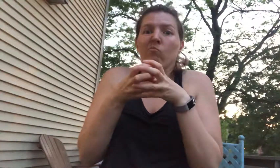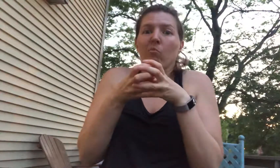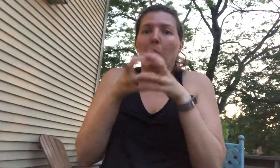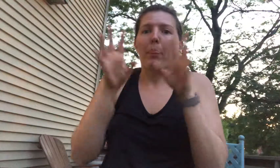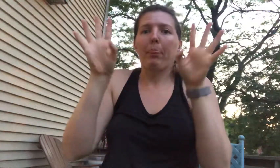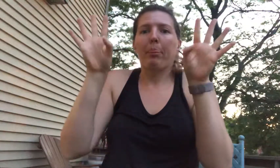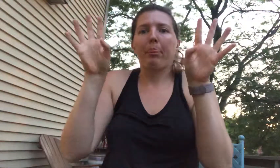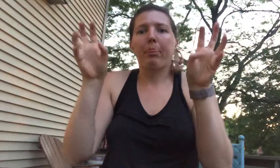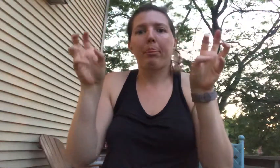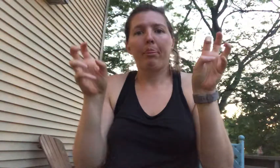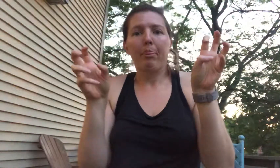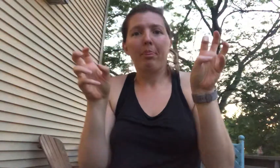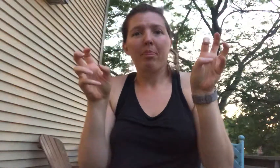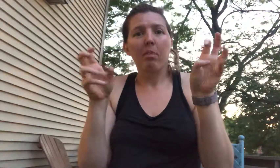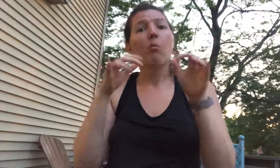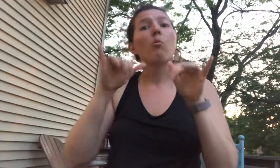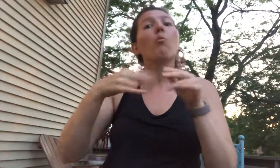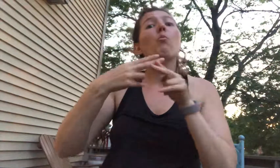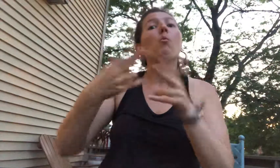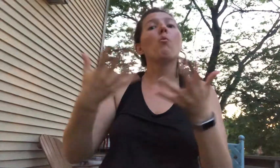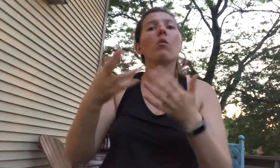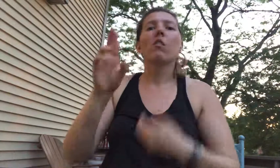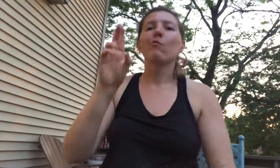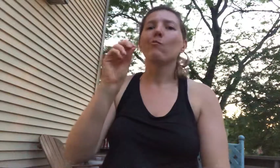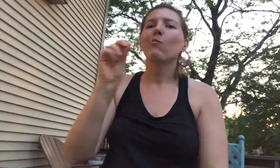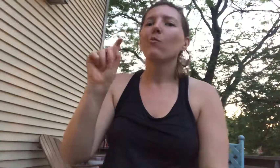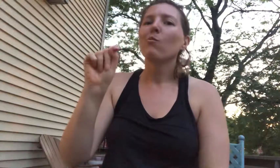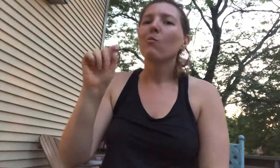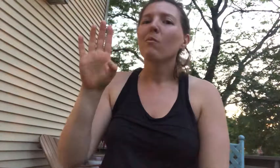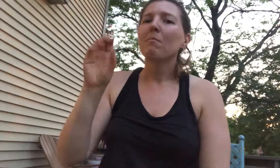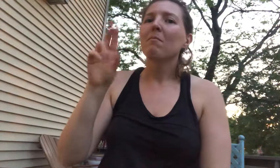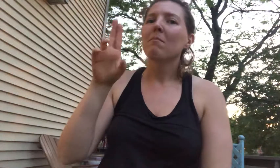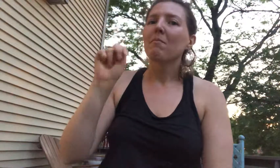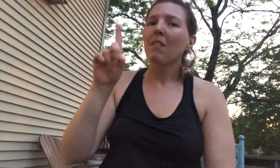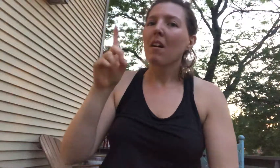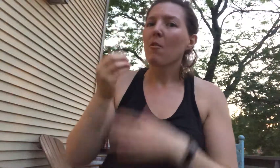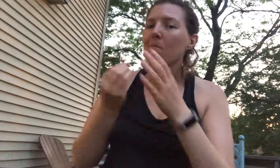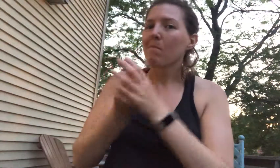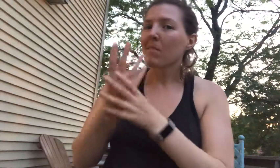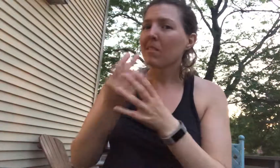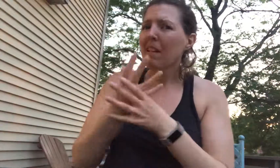When this happens, the top leaves will start to wither. This condition is called a root-bound plant.